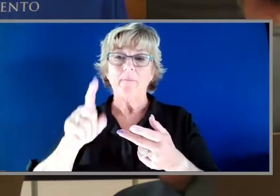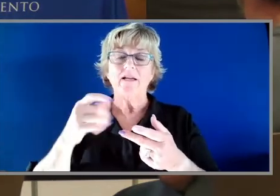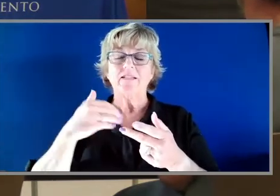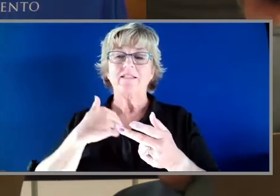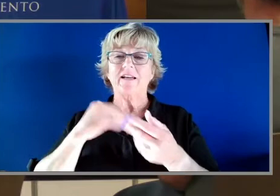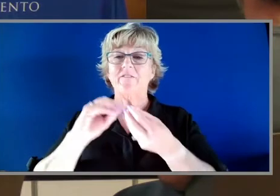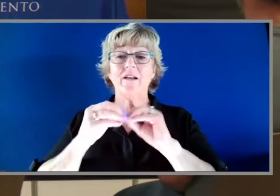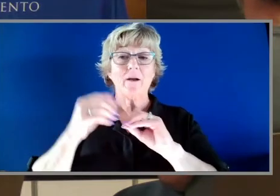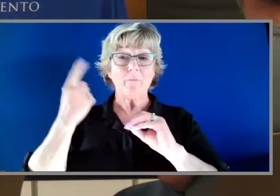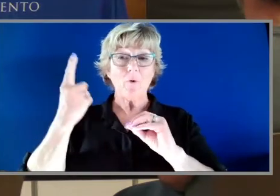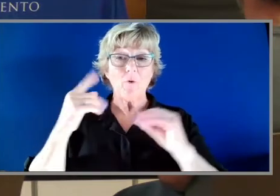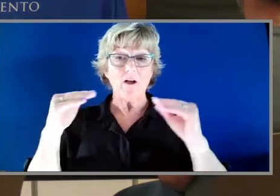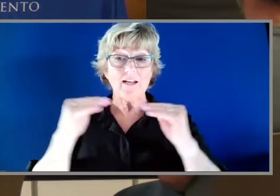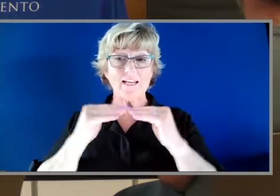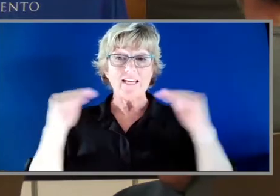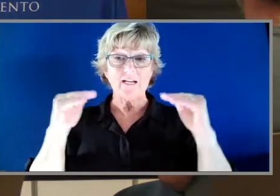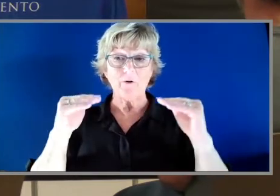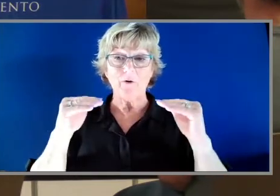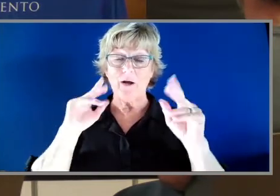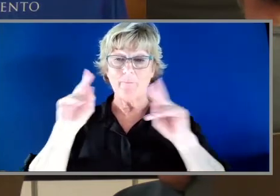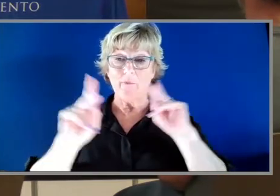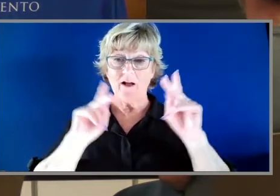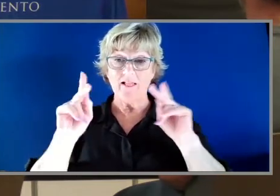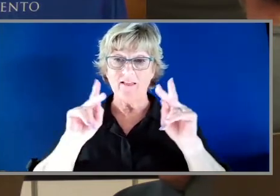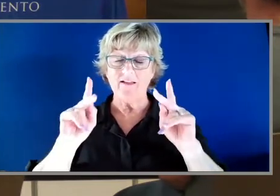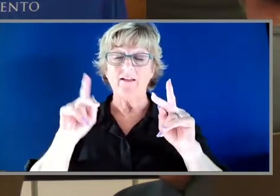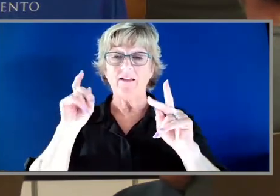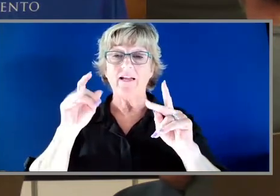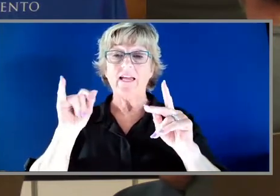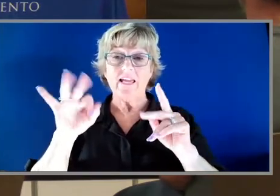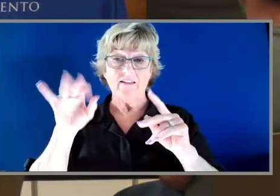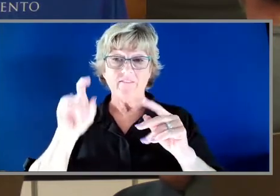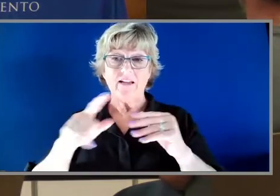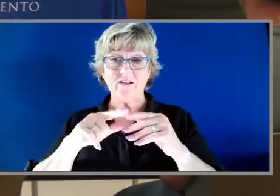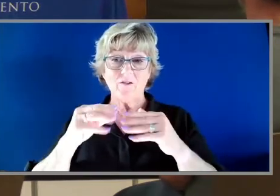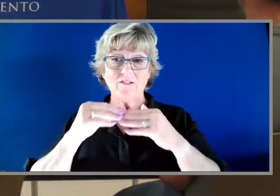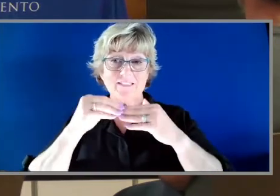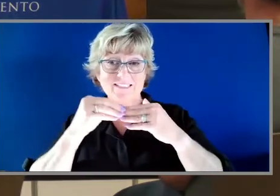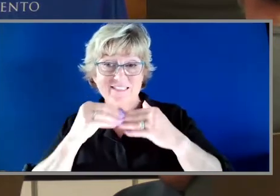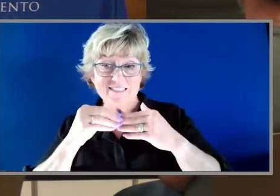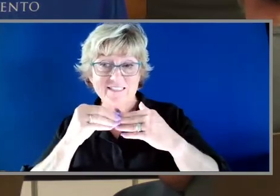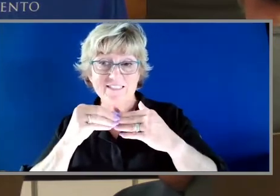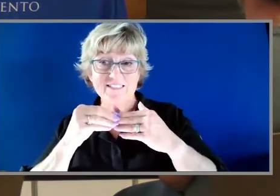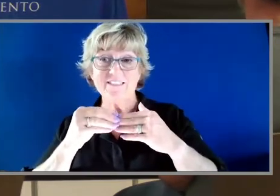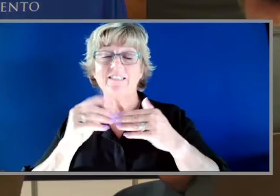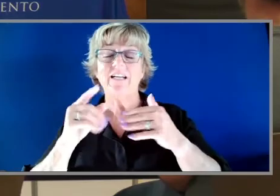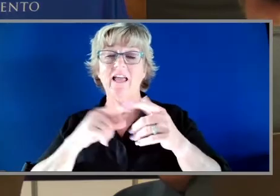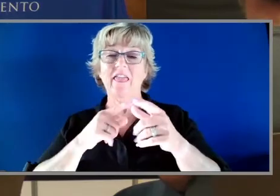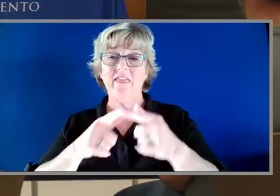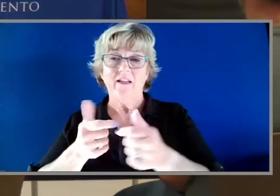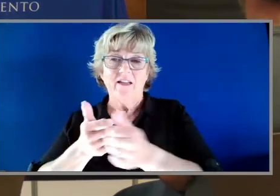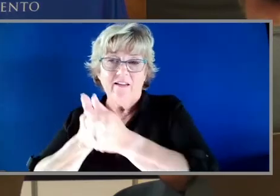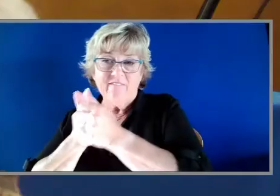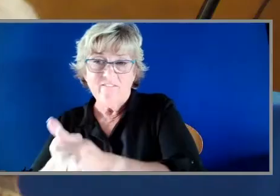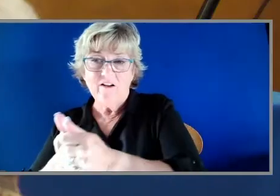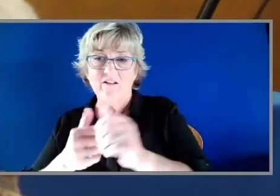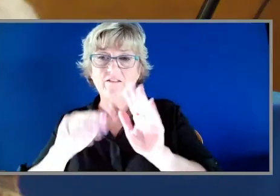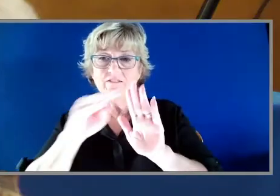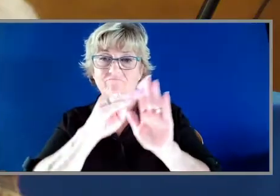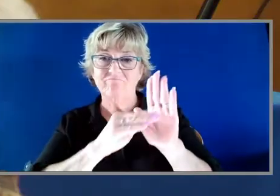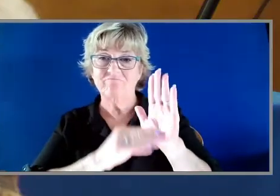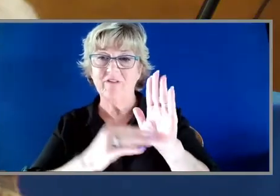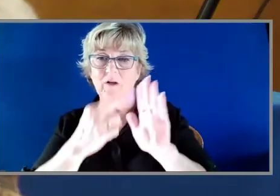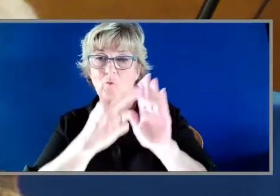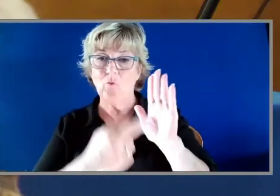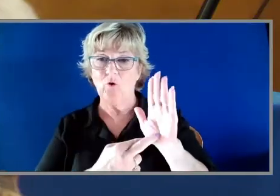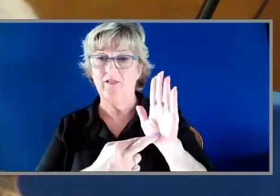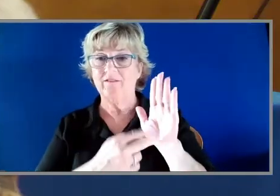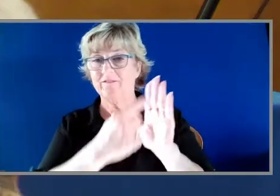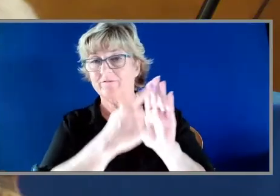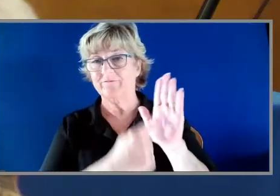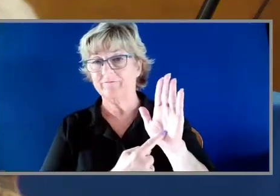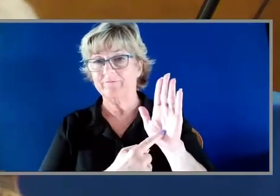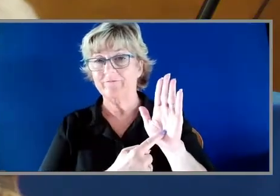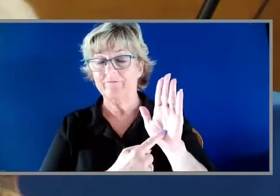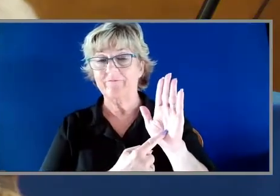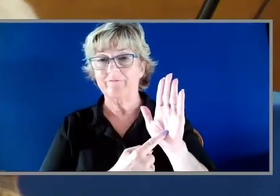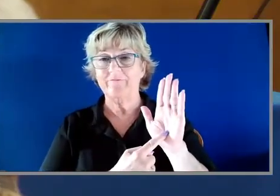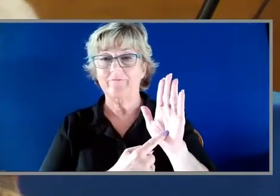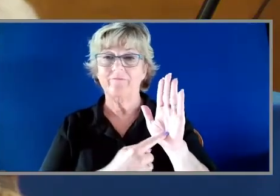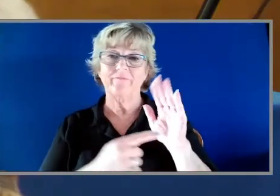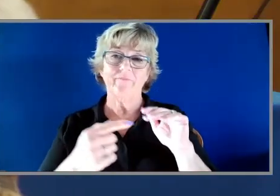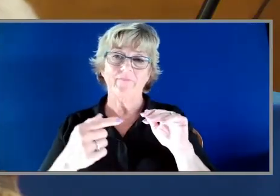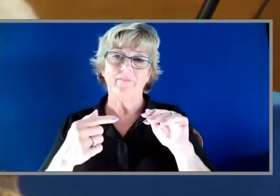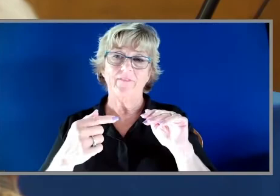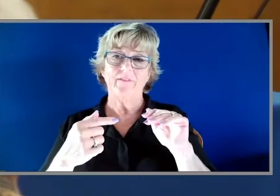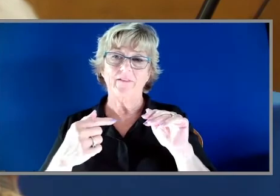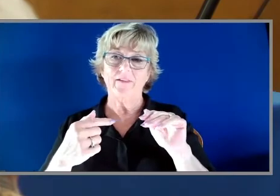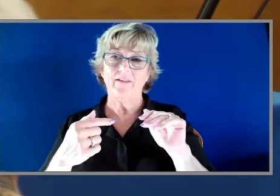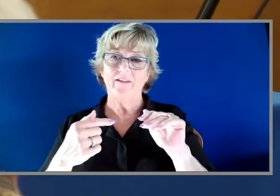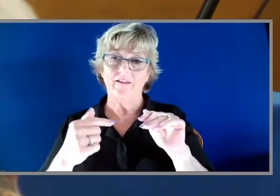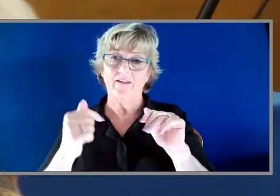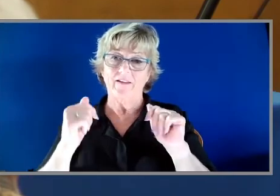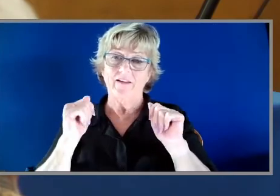Studio: If needed, but mole is equal population and then, if we deviate with deviate based on the requirements right and and